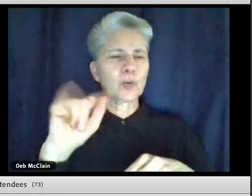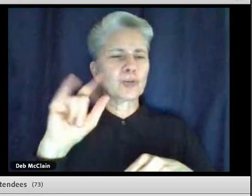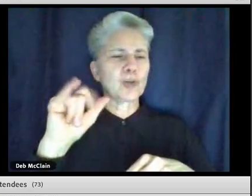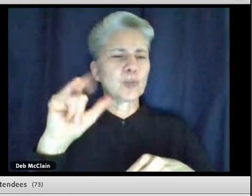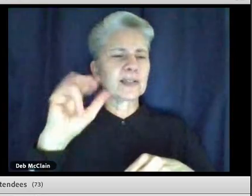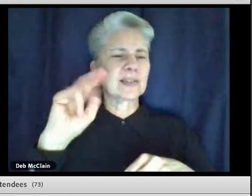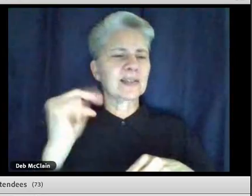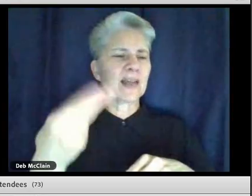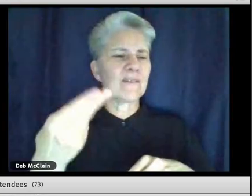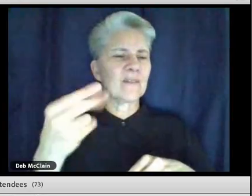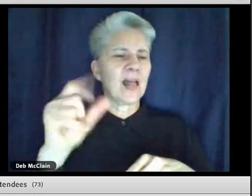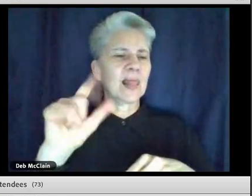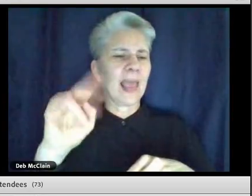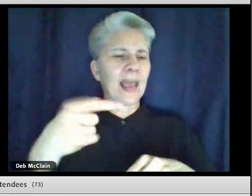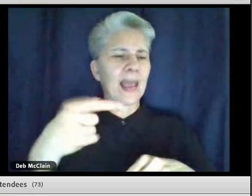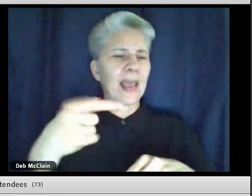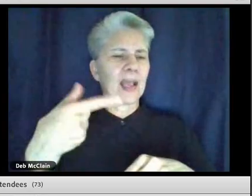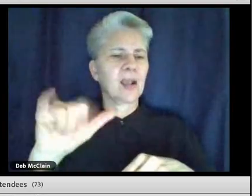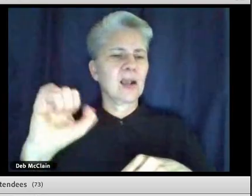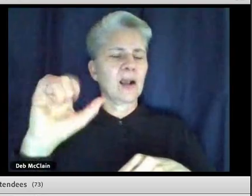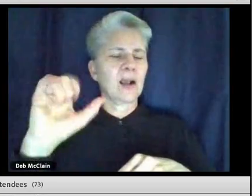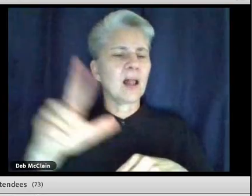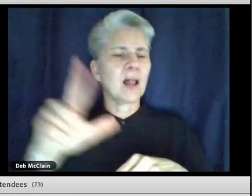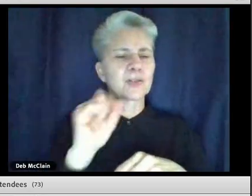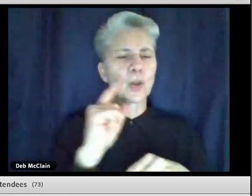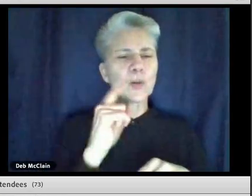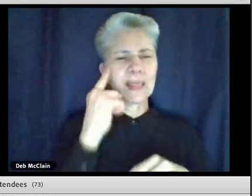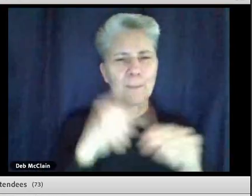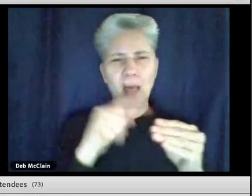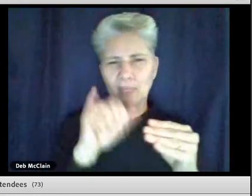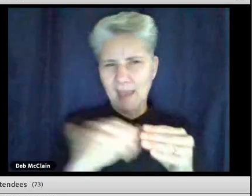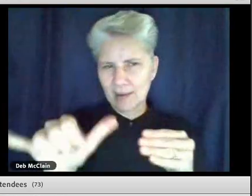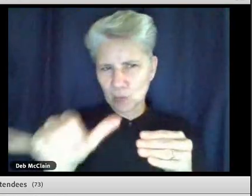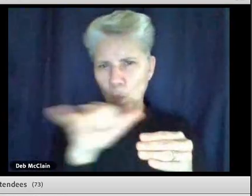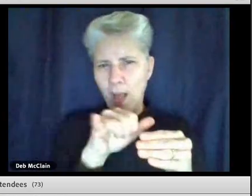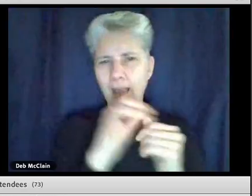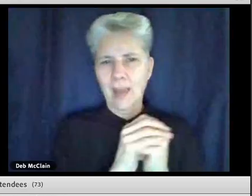General Joseph Lengyel, so that's something to talk about.